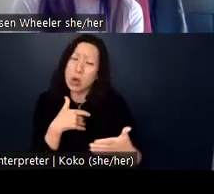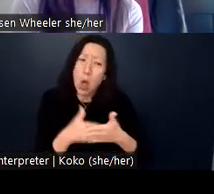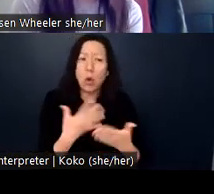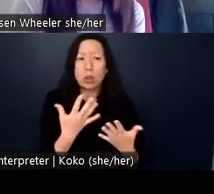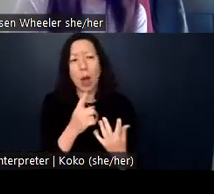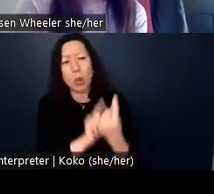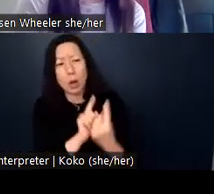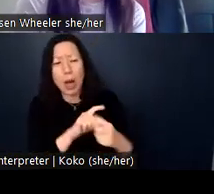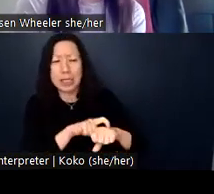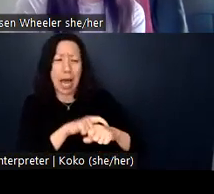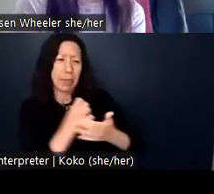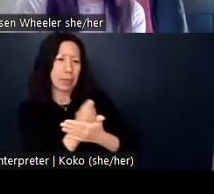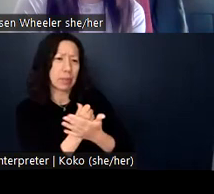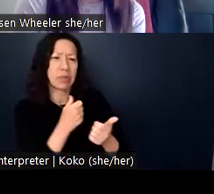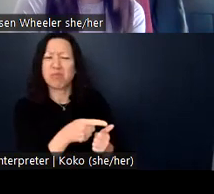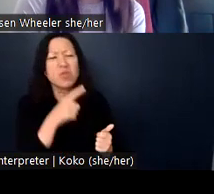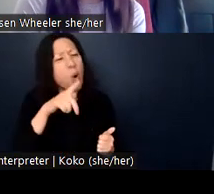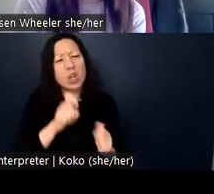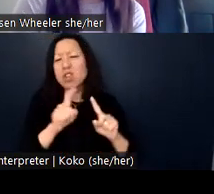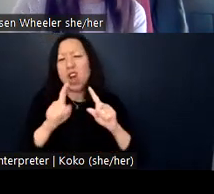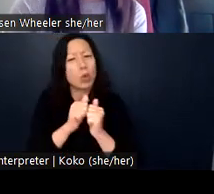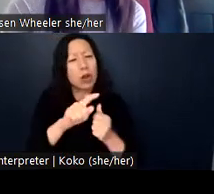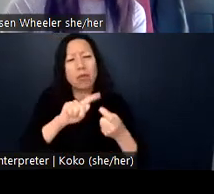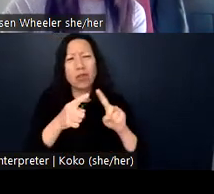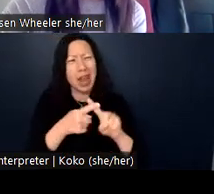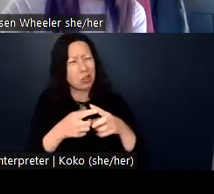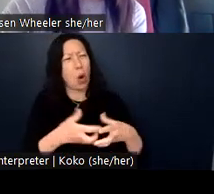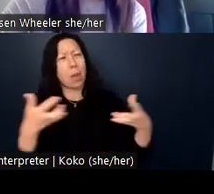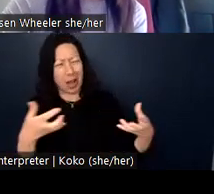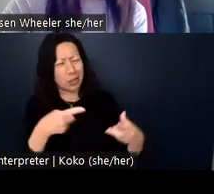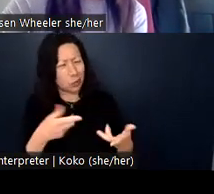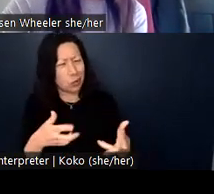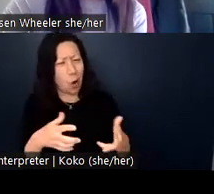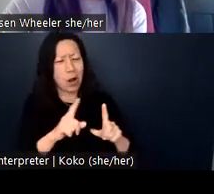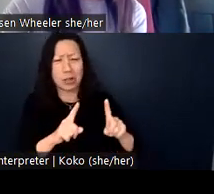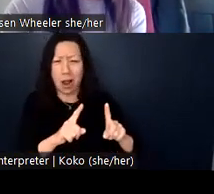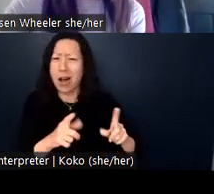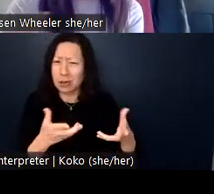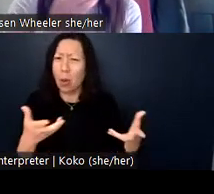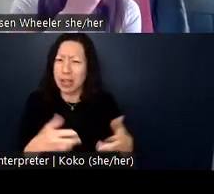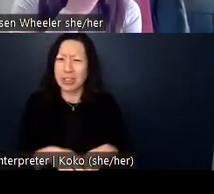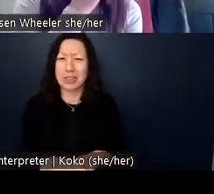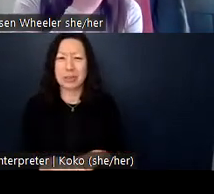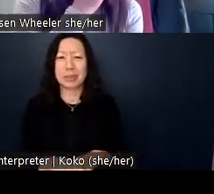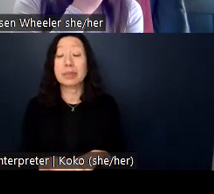12:22:49 You don't need to talk to your friends as much as you do. The goal of social isolation